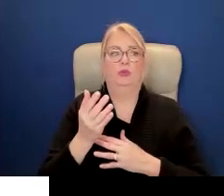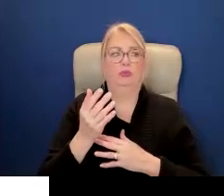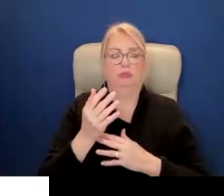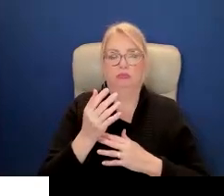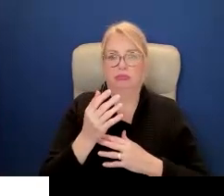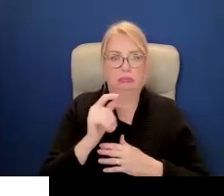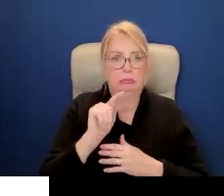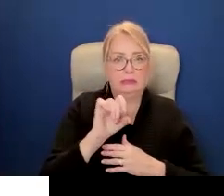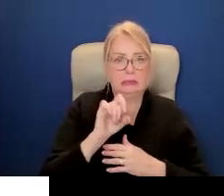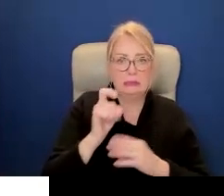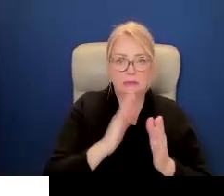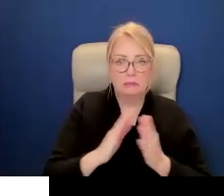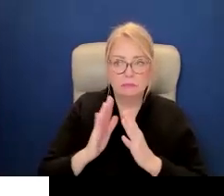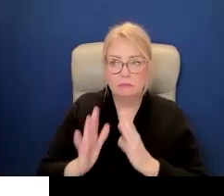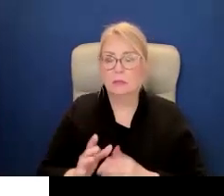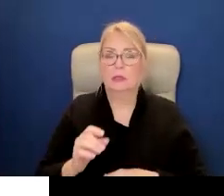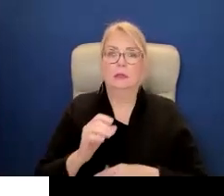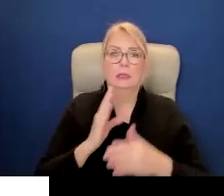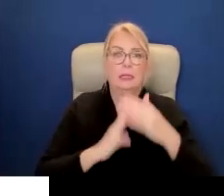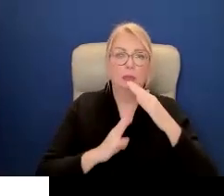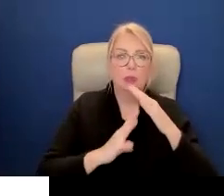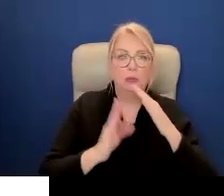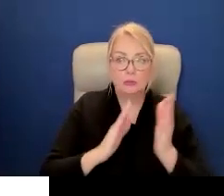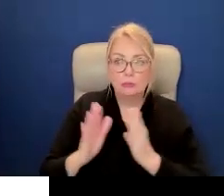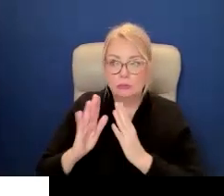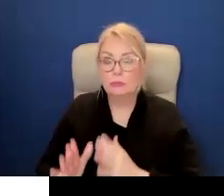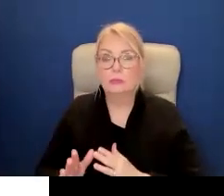who say they're immigration preparers and they are not licensed, the only